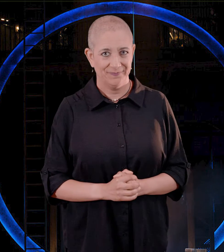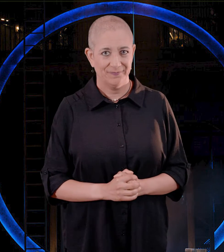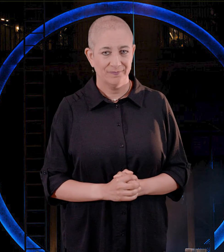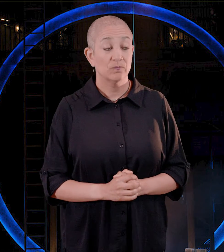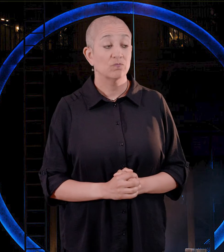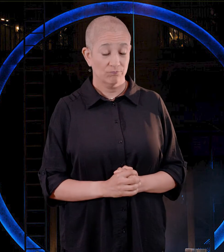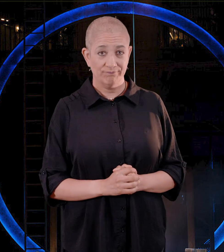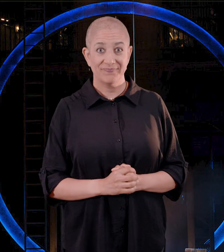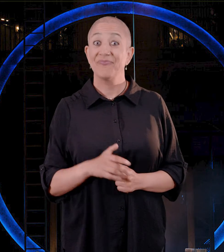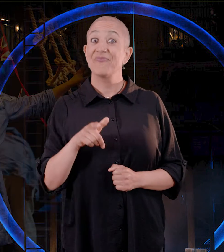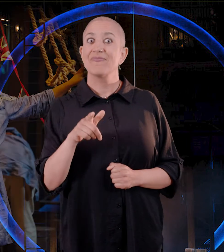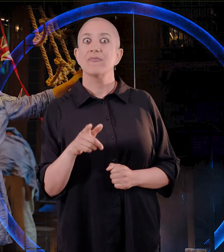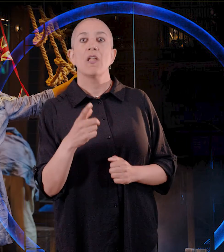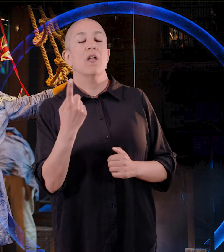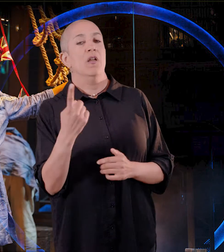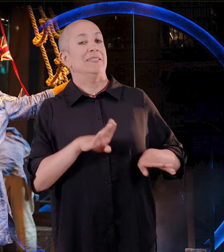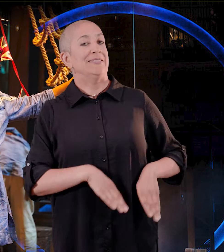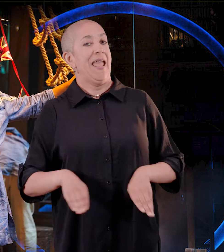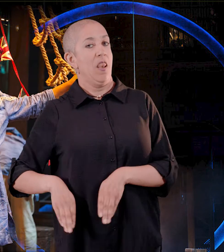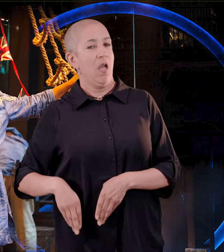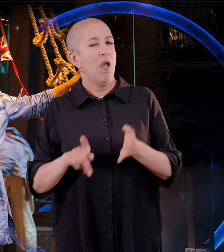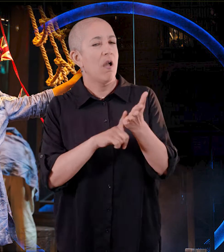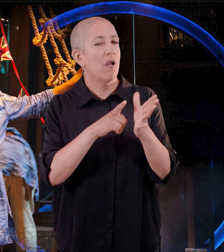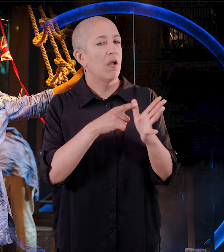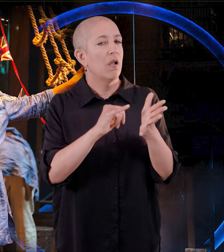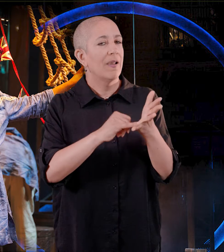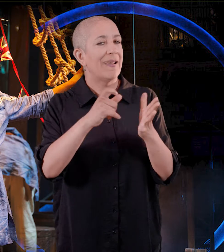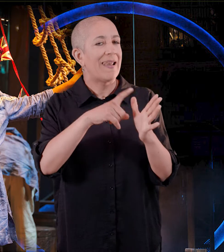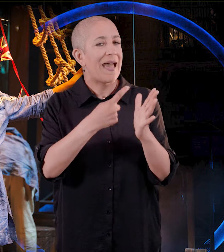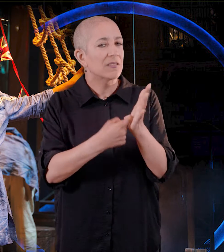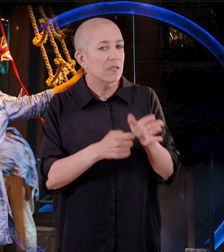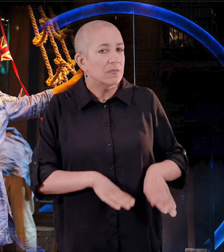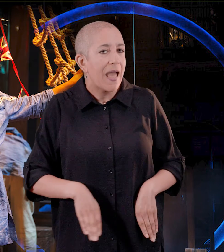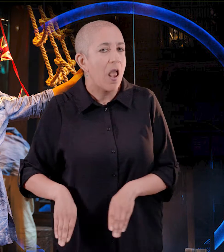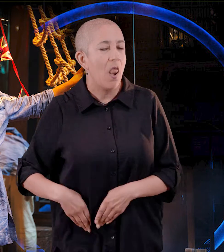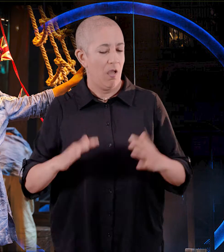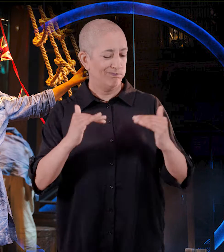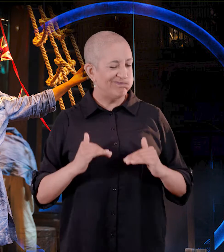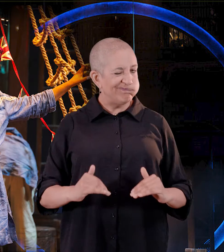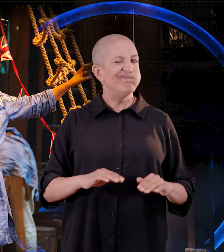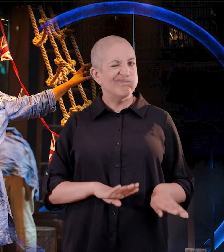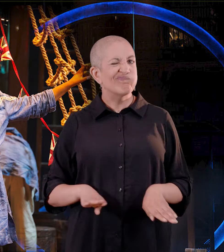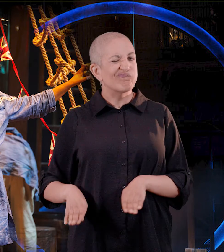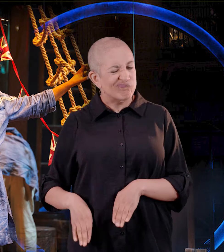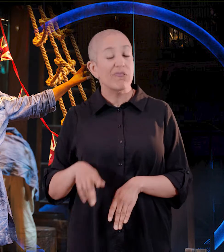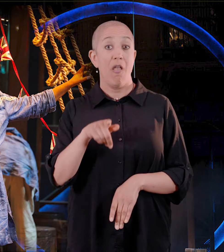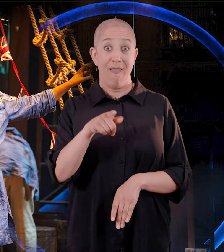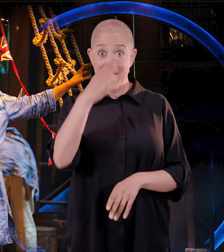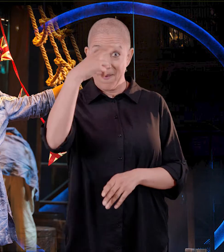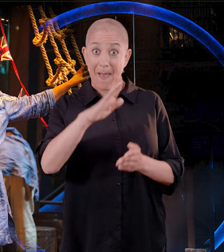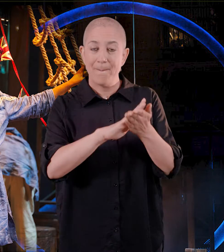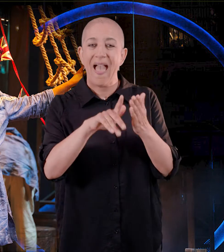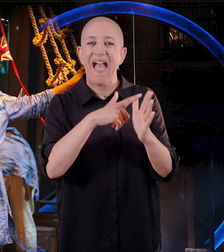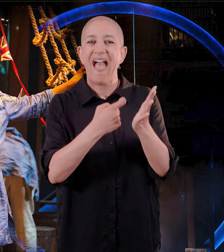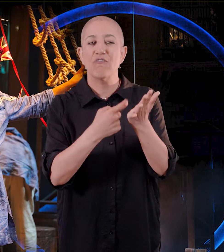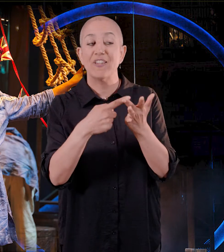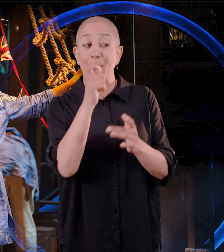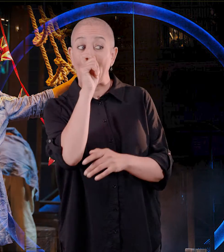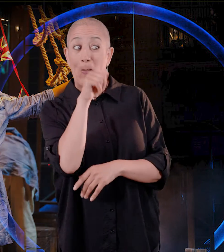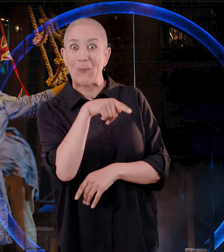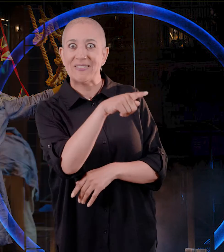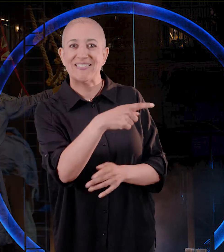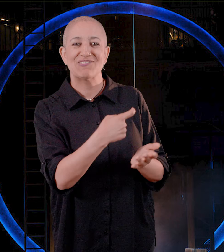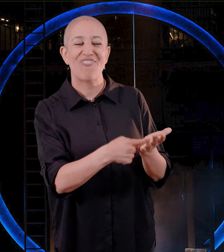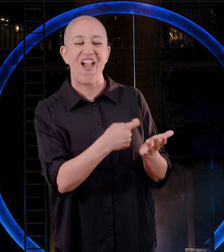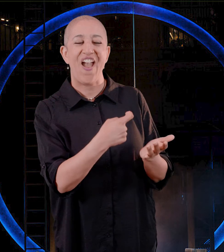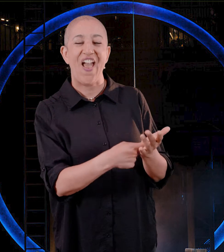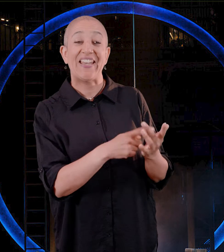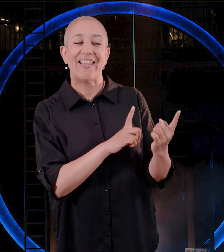A young lascar sailor called Hari notices her and befriends her.